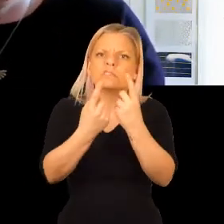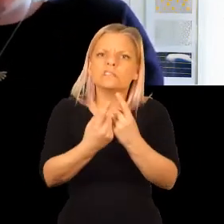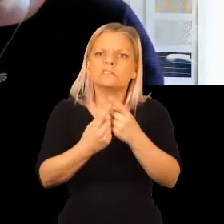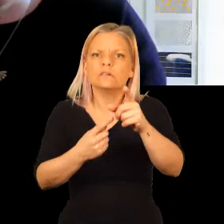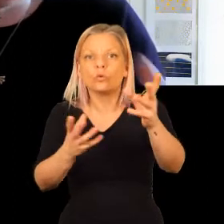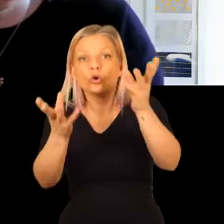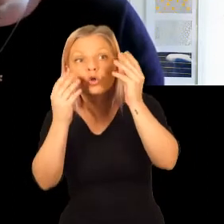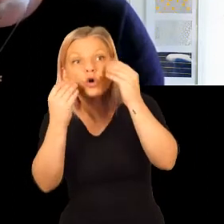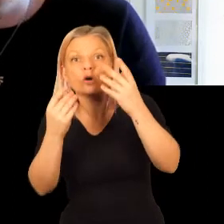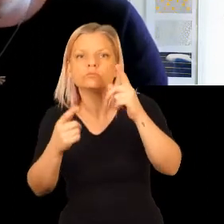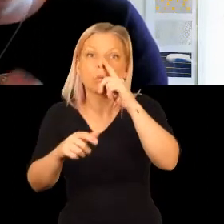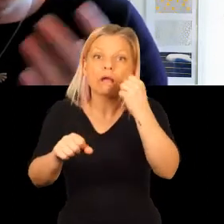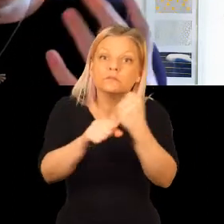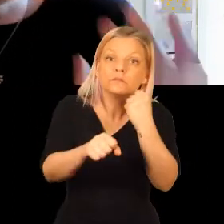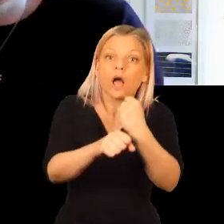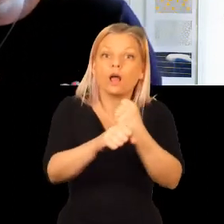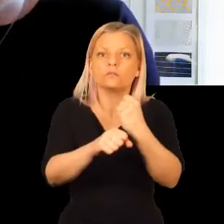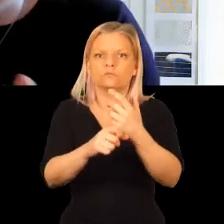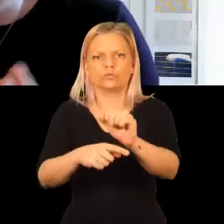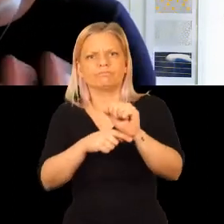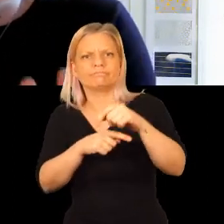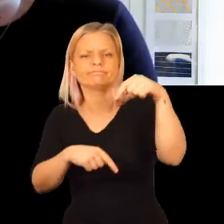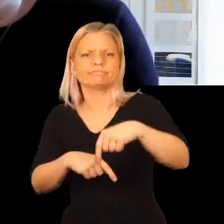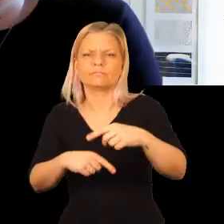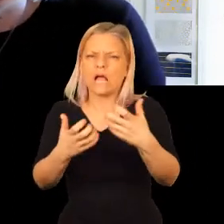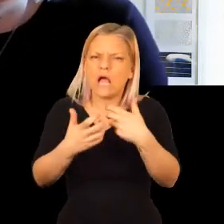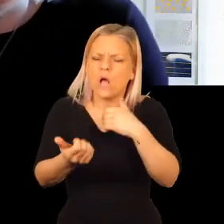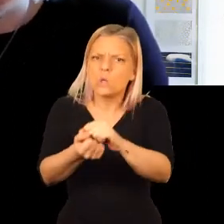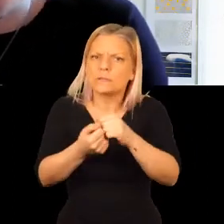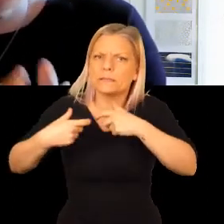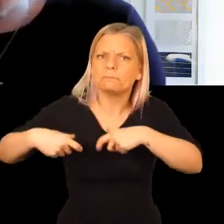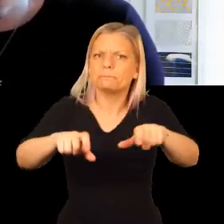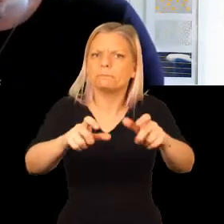learned or you've done about preserving that uniqueness that is peer support how do we keep it